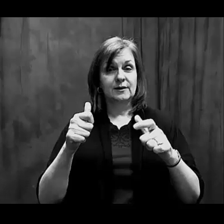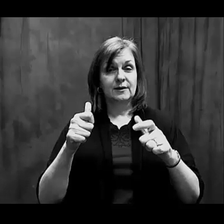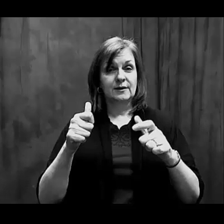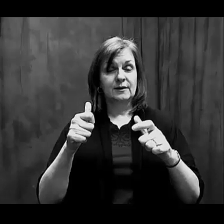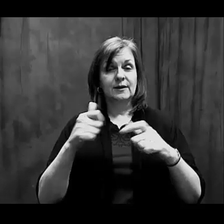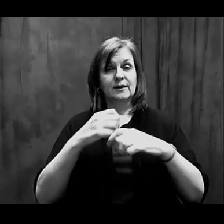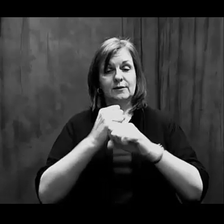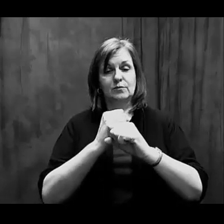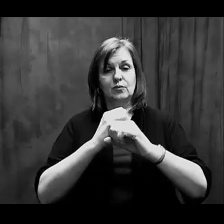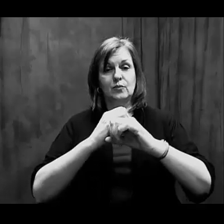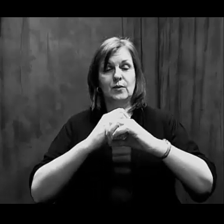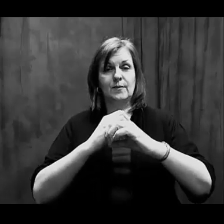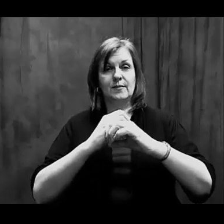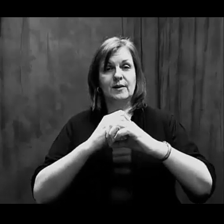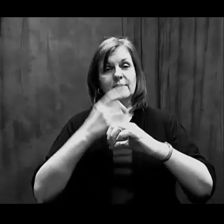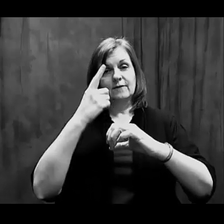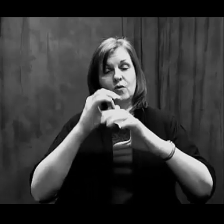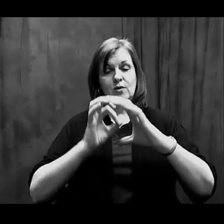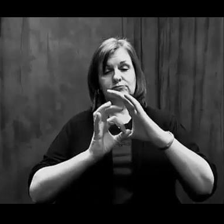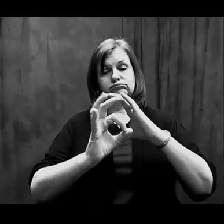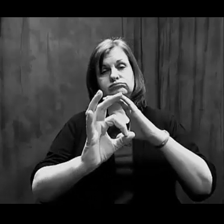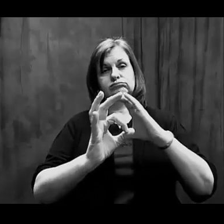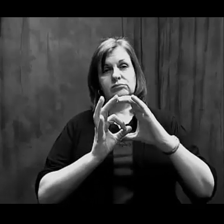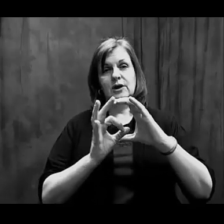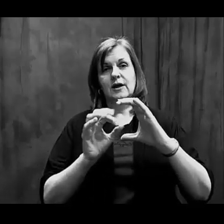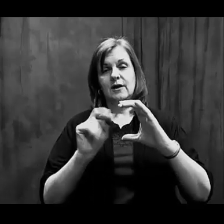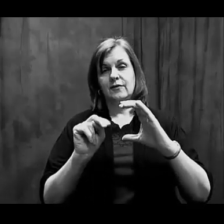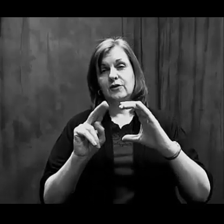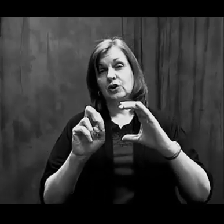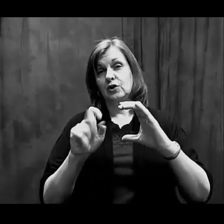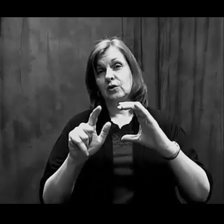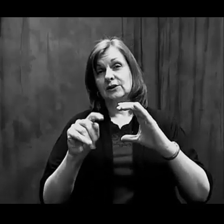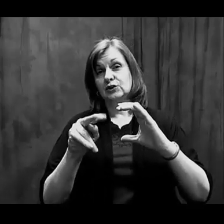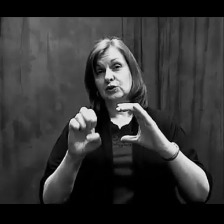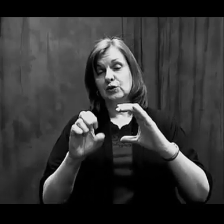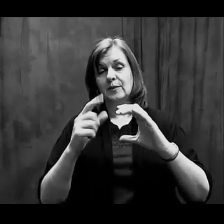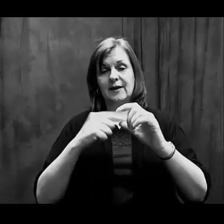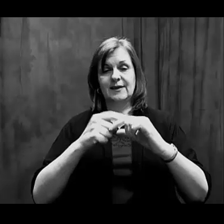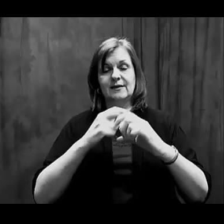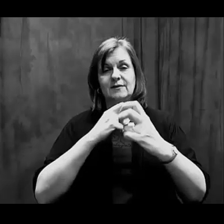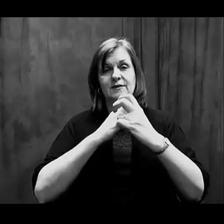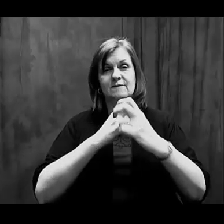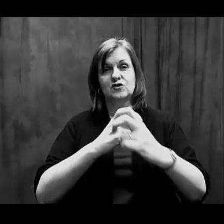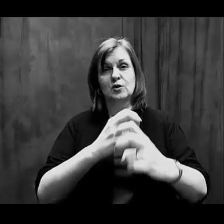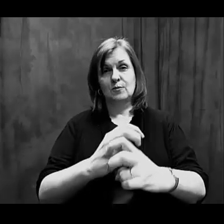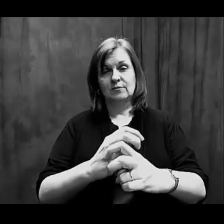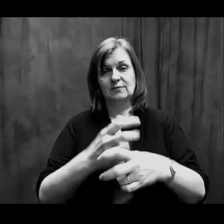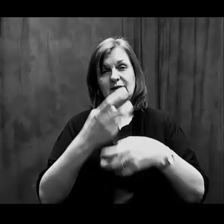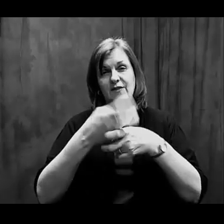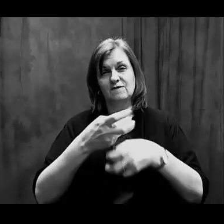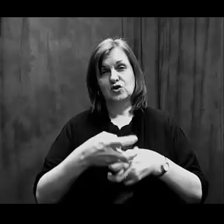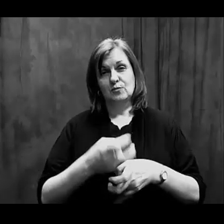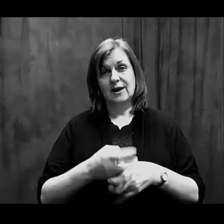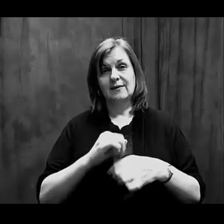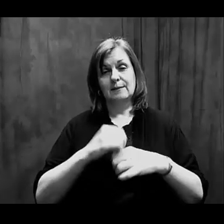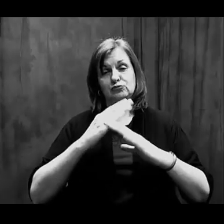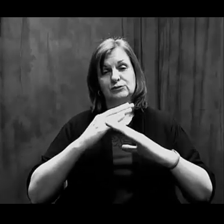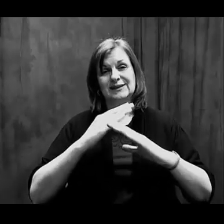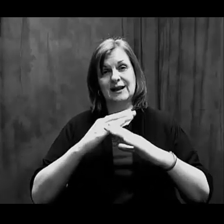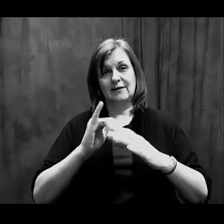to make room for the neural tube and vertebrae that we're going to have to produce to protect it